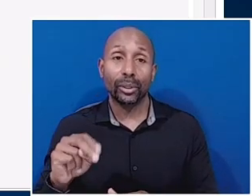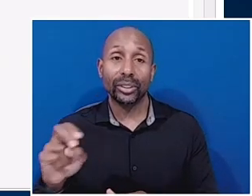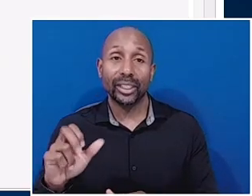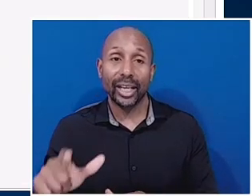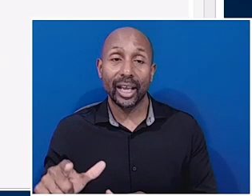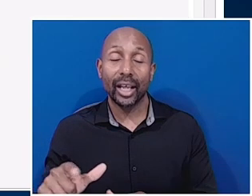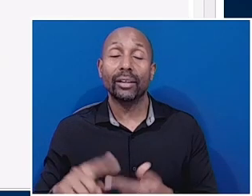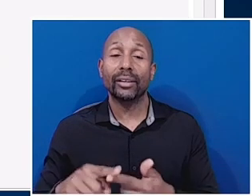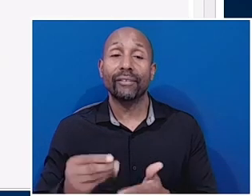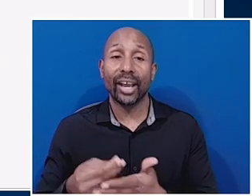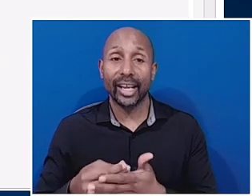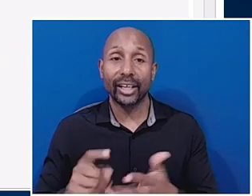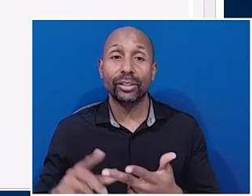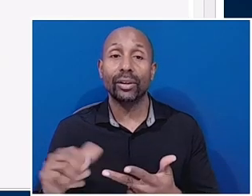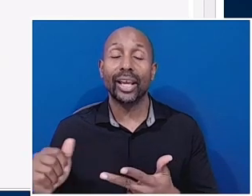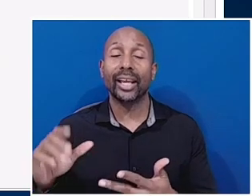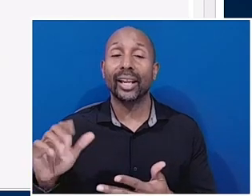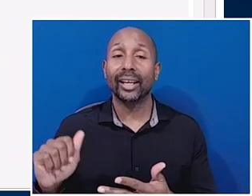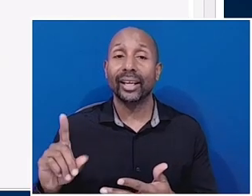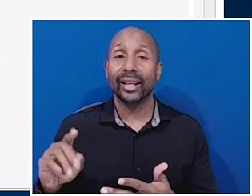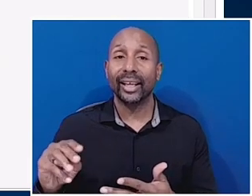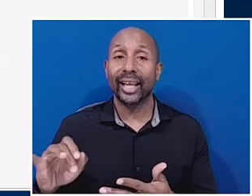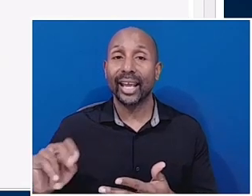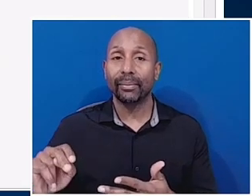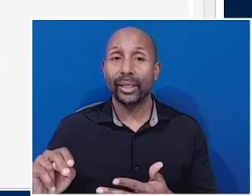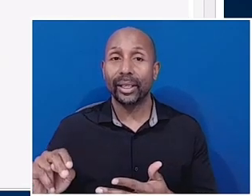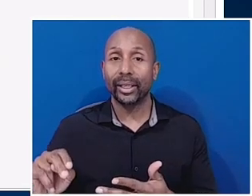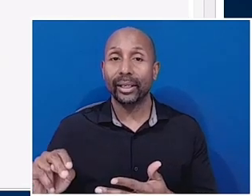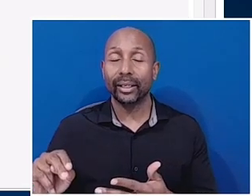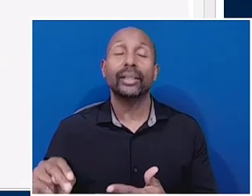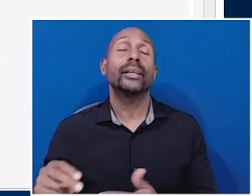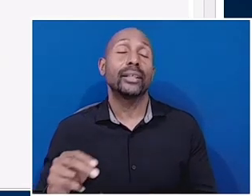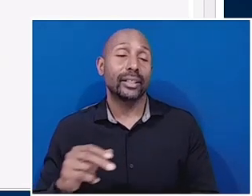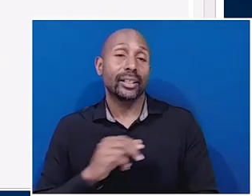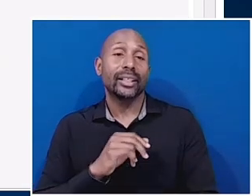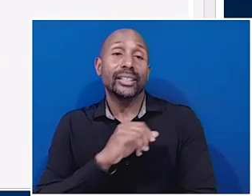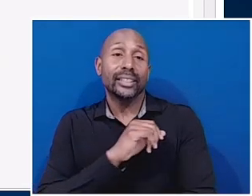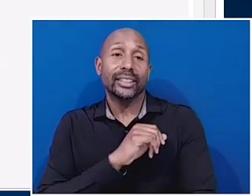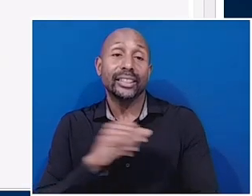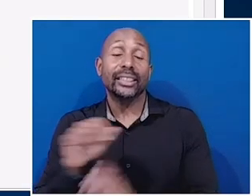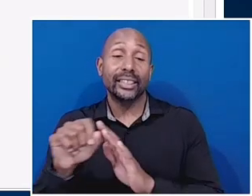you know, can be changed by the state authority, we think maybe more rapidly